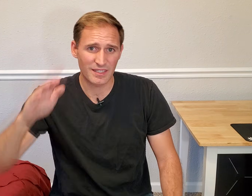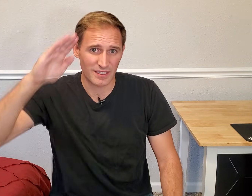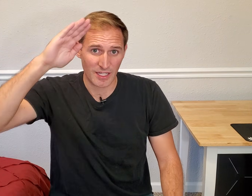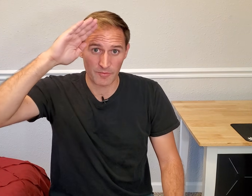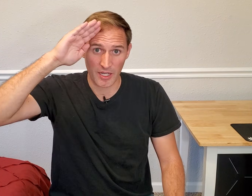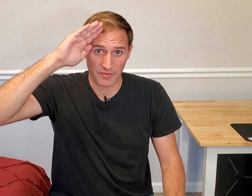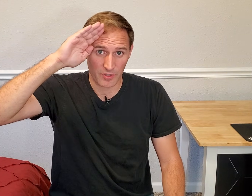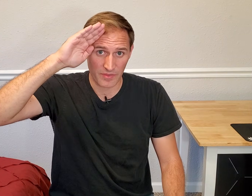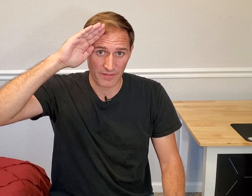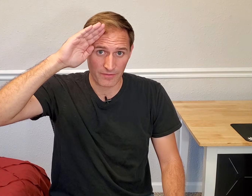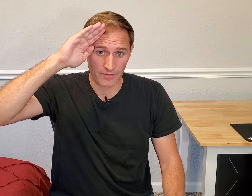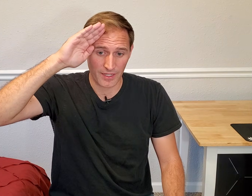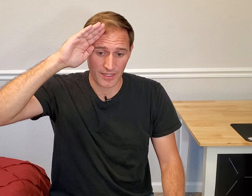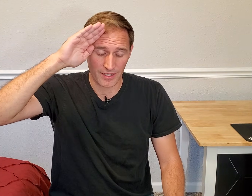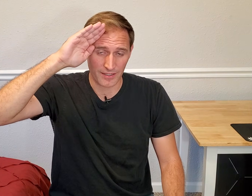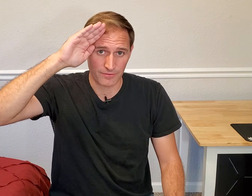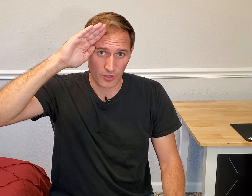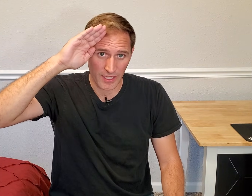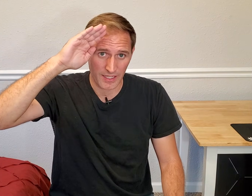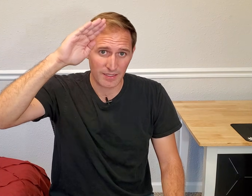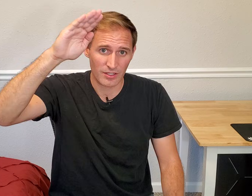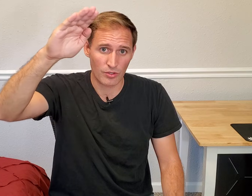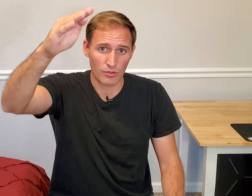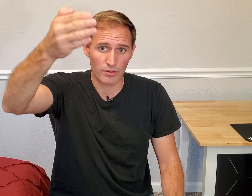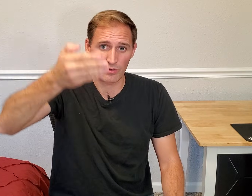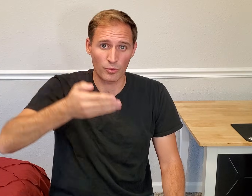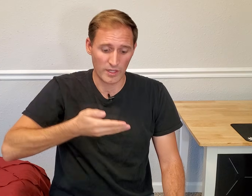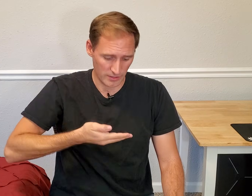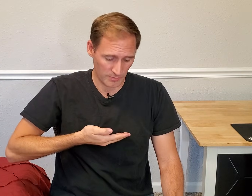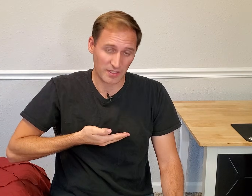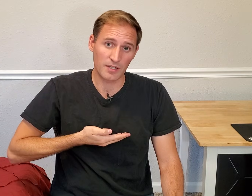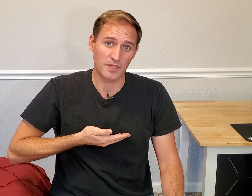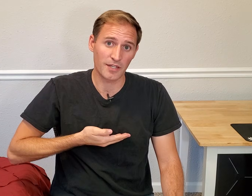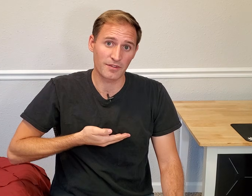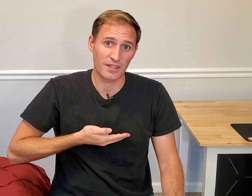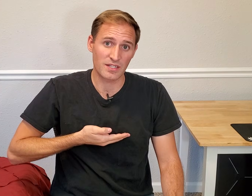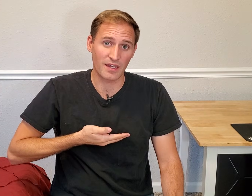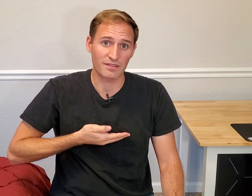seen it come up from the forehead 'you're welcome' and come down to the chest.